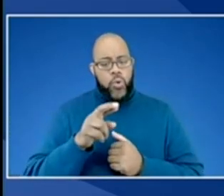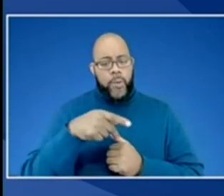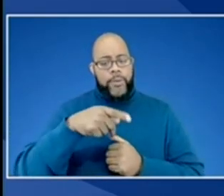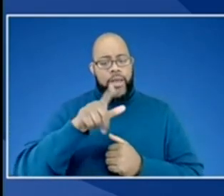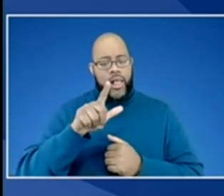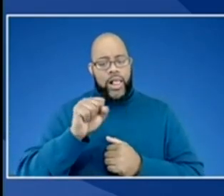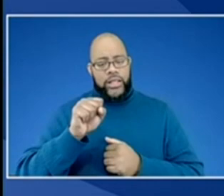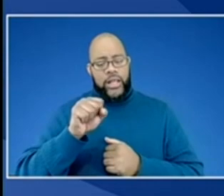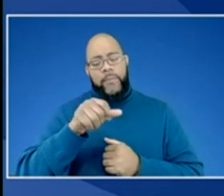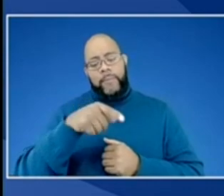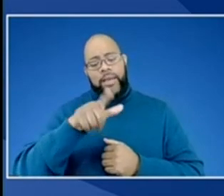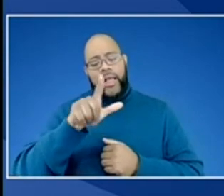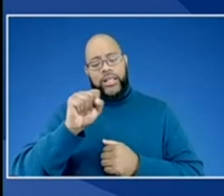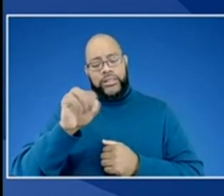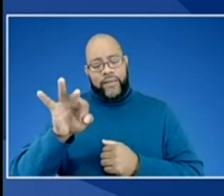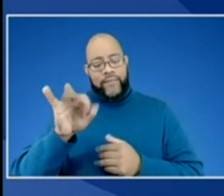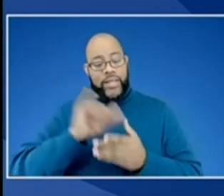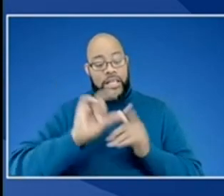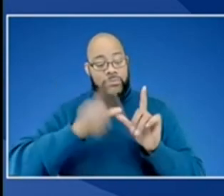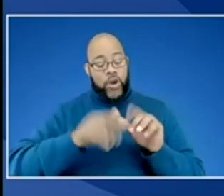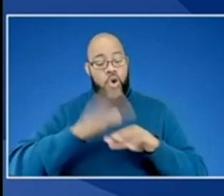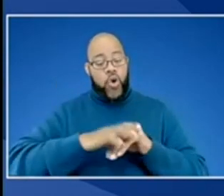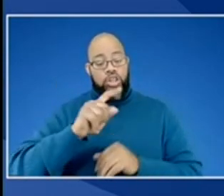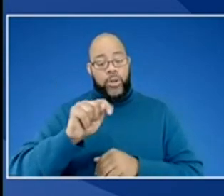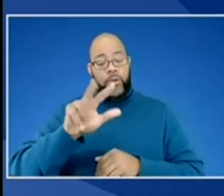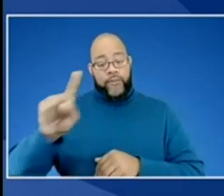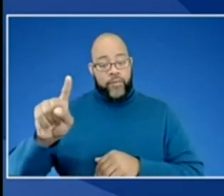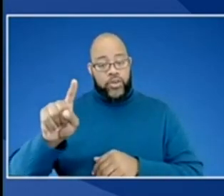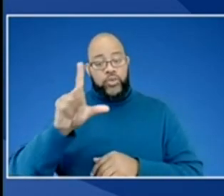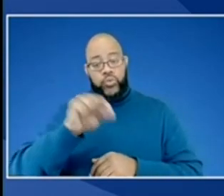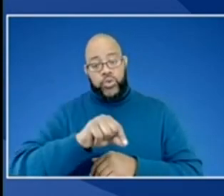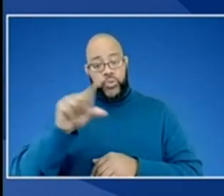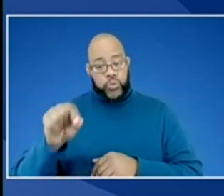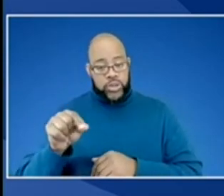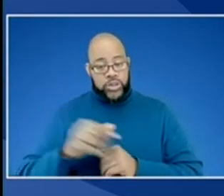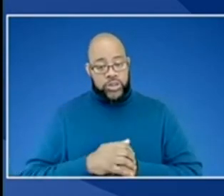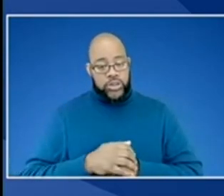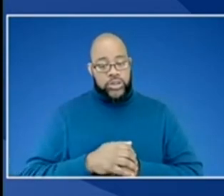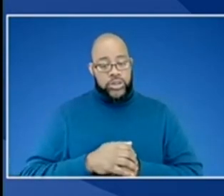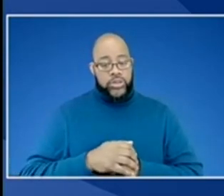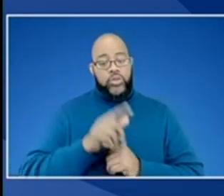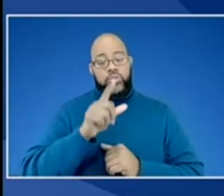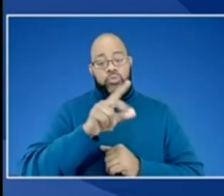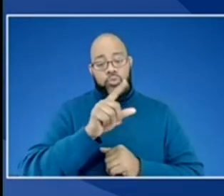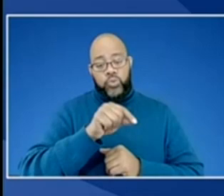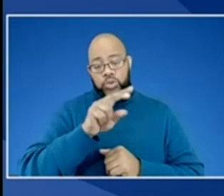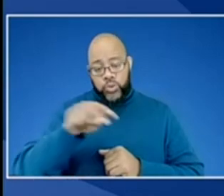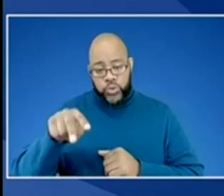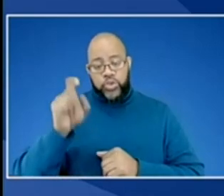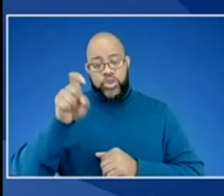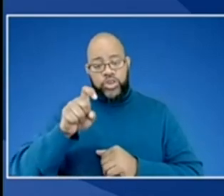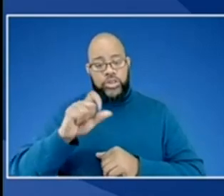PSLF waiver that expired on October 31, 2022 should be reinstated, extended for